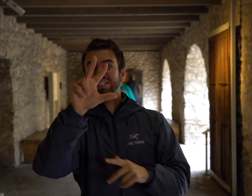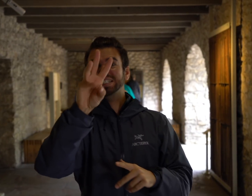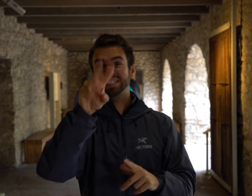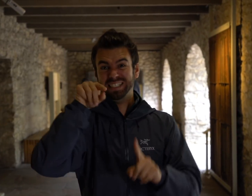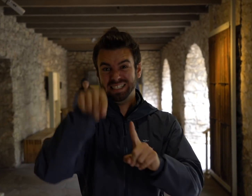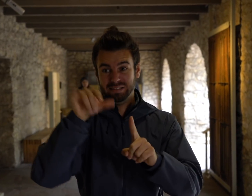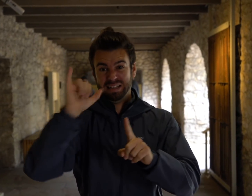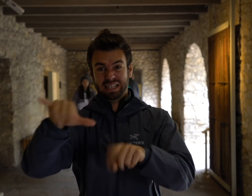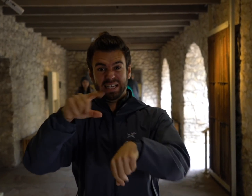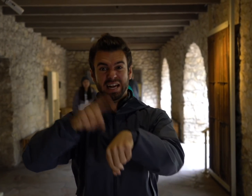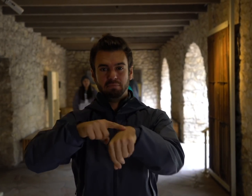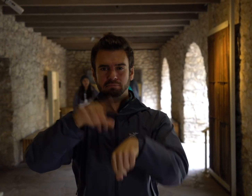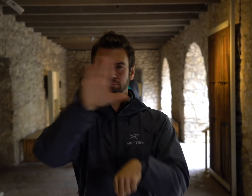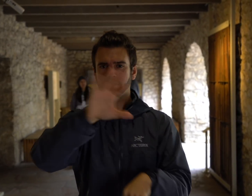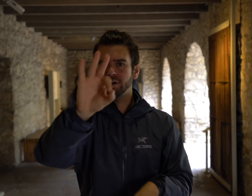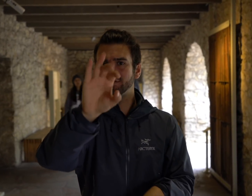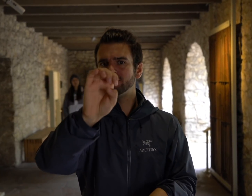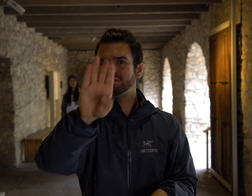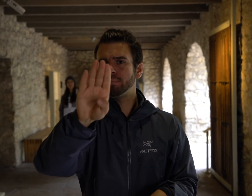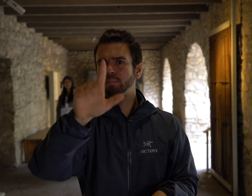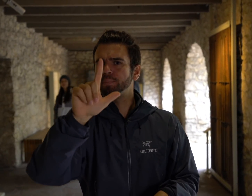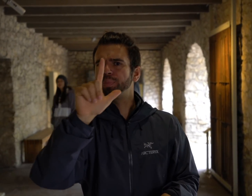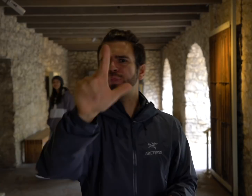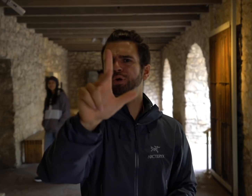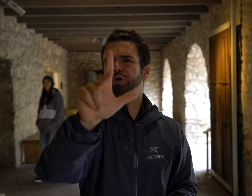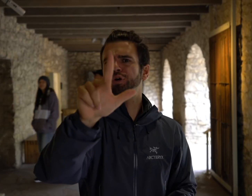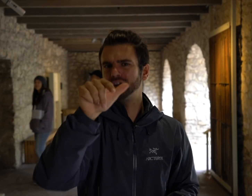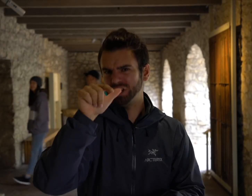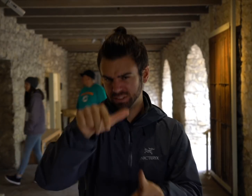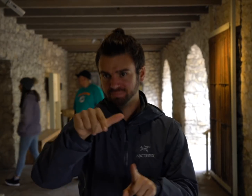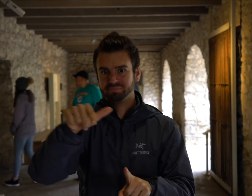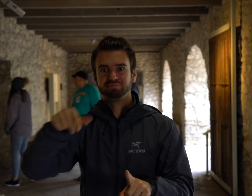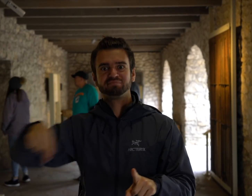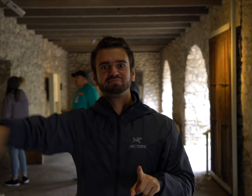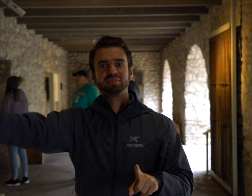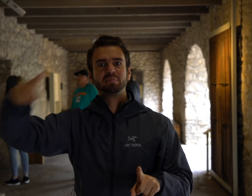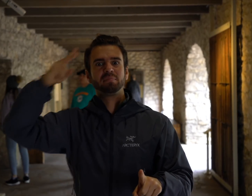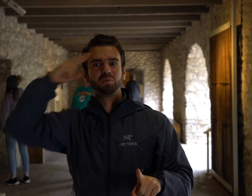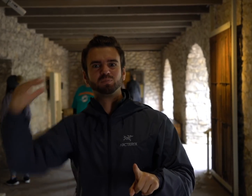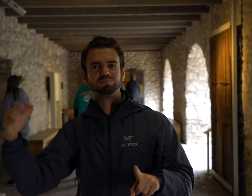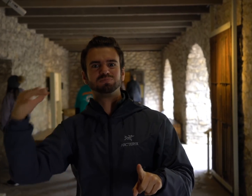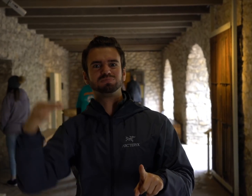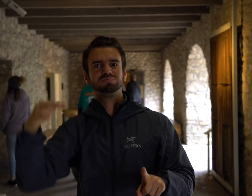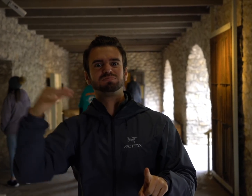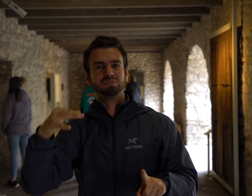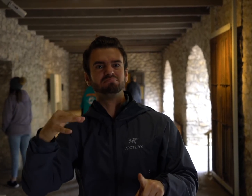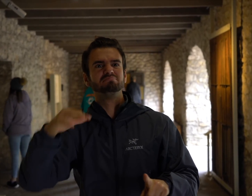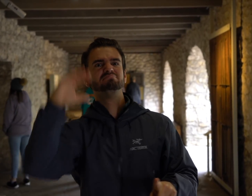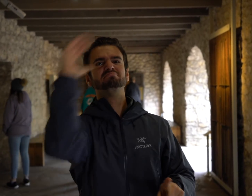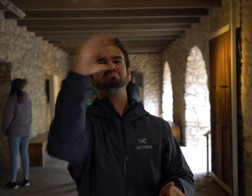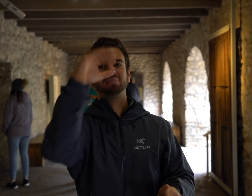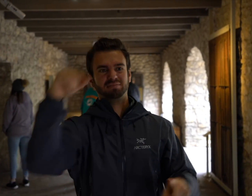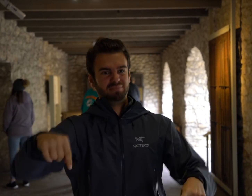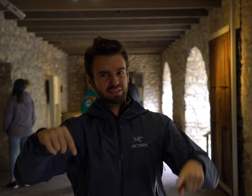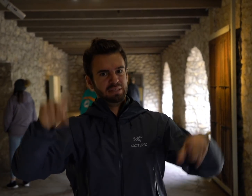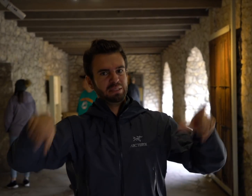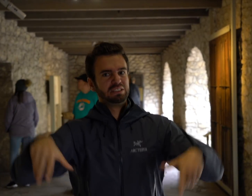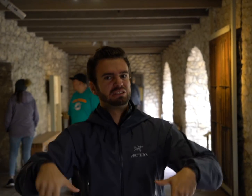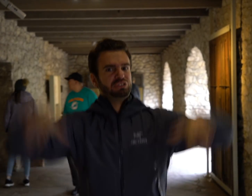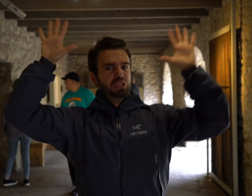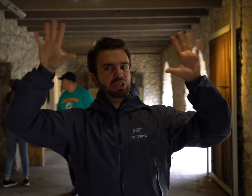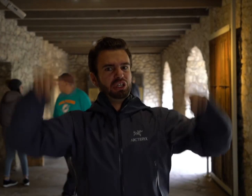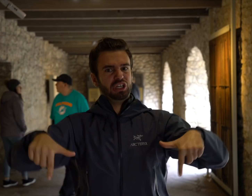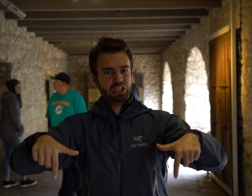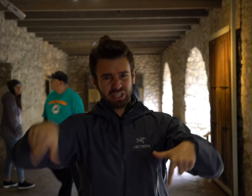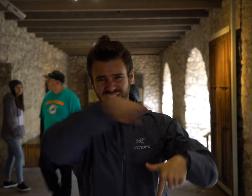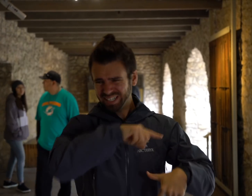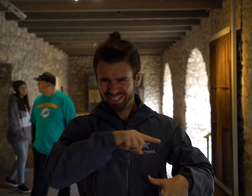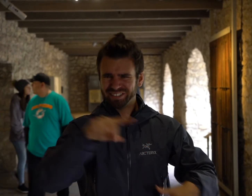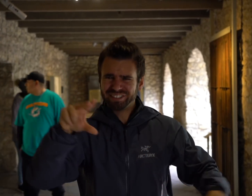Mexico asked the Alamo to surrender themselves in February 23, 1836.